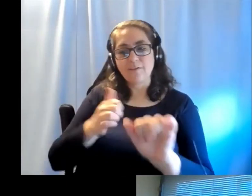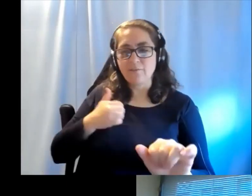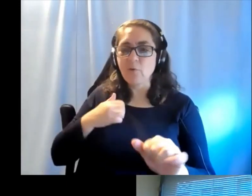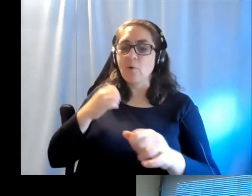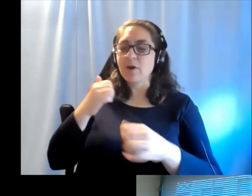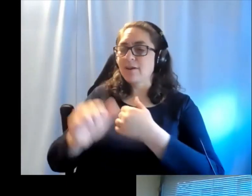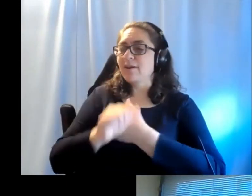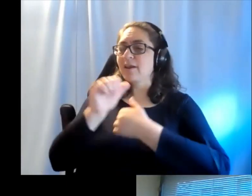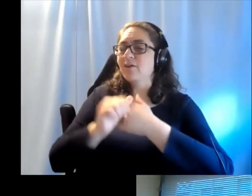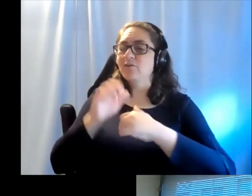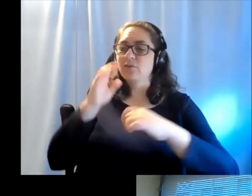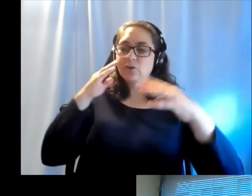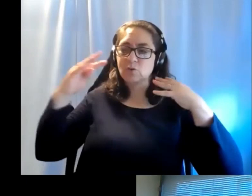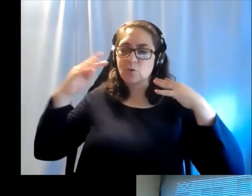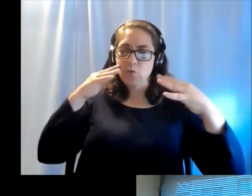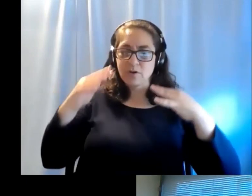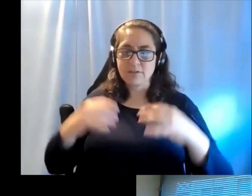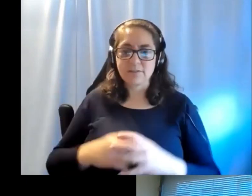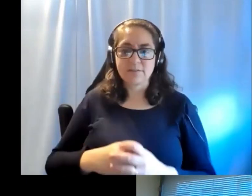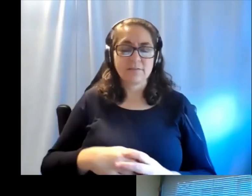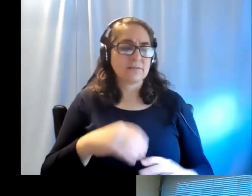Thank you. Thank you, Ellen. I very much appreciate it.